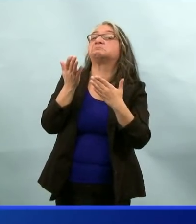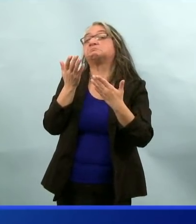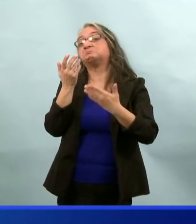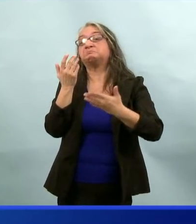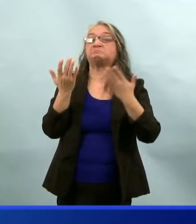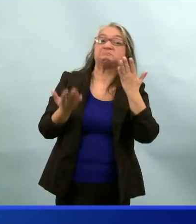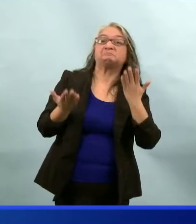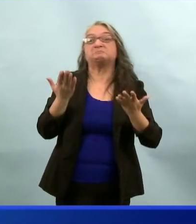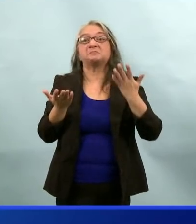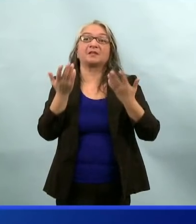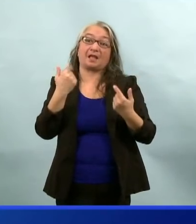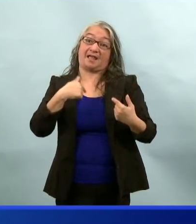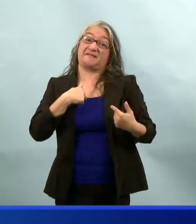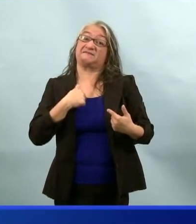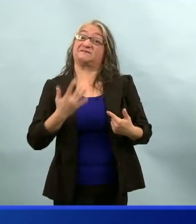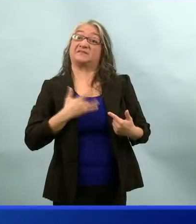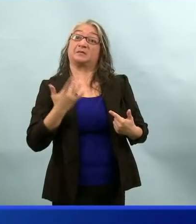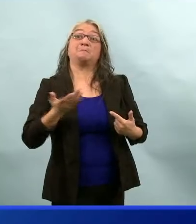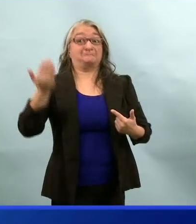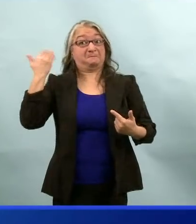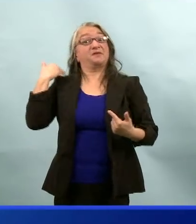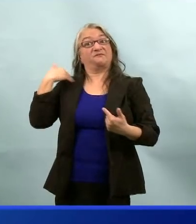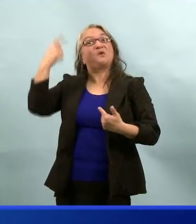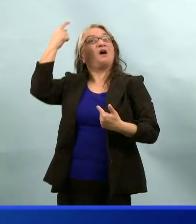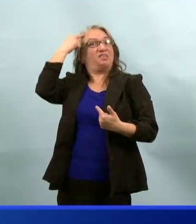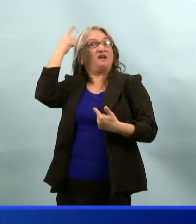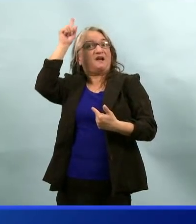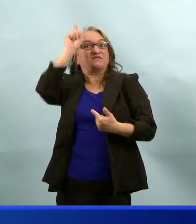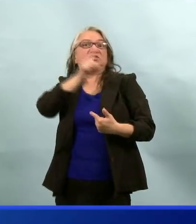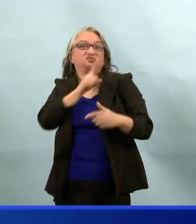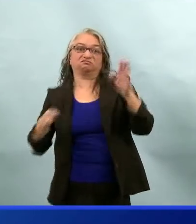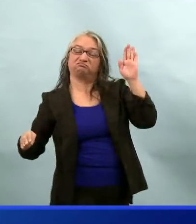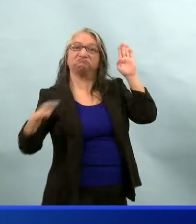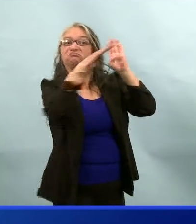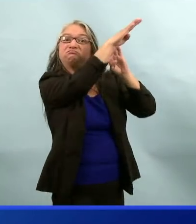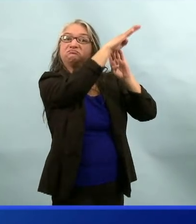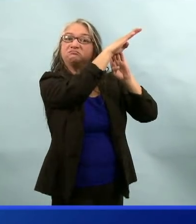few weeks ago but i do see our case numbers rising over the next two to four weeks time slightly